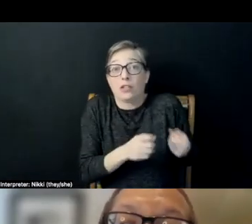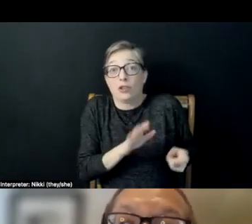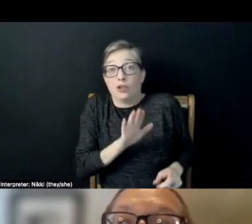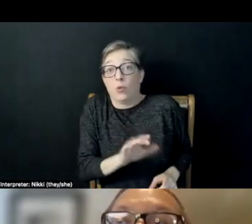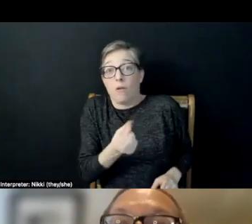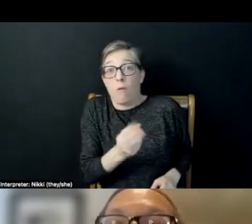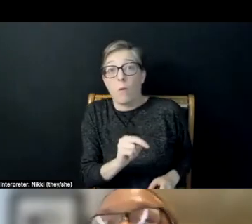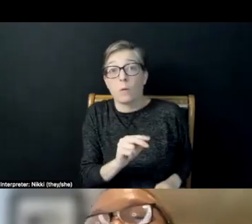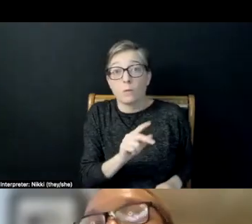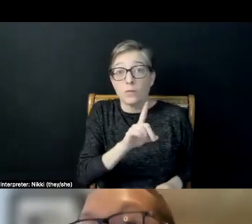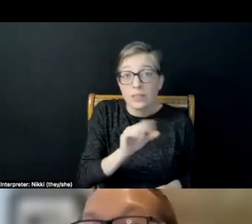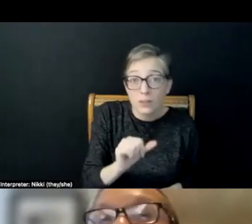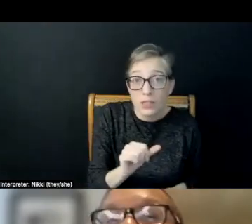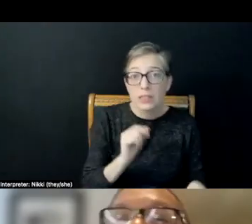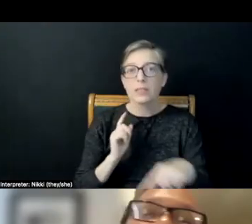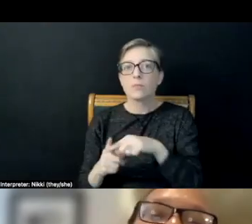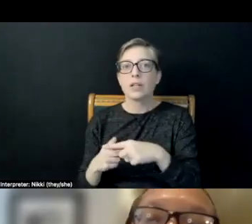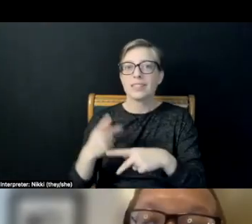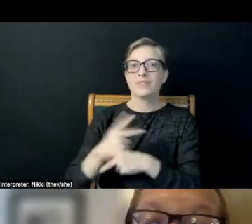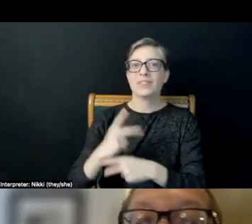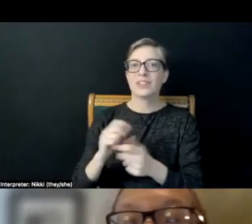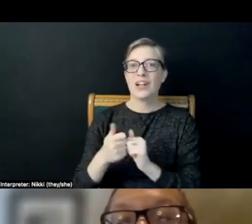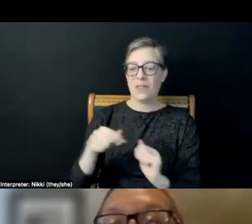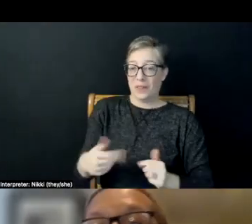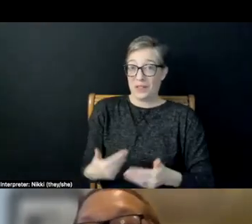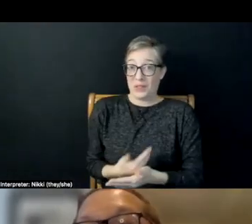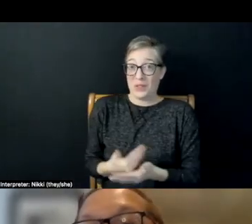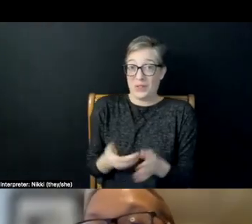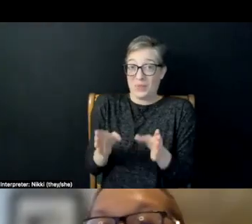how do we make sure that this new person who also has their own disability